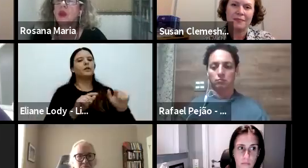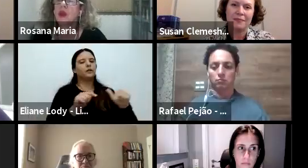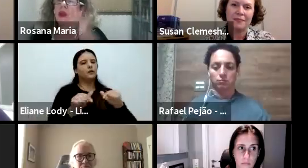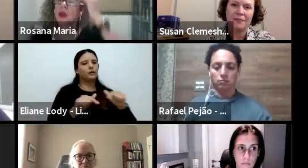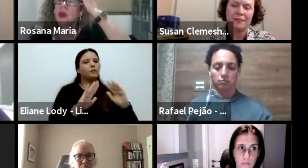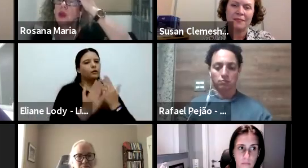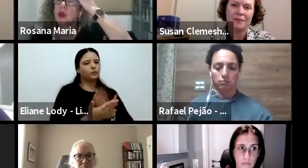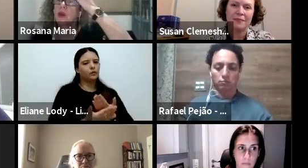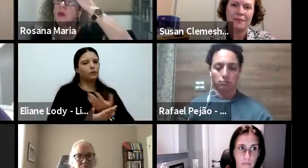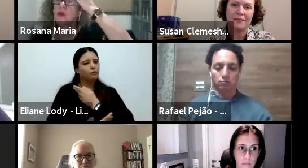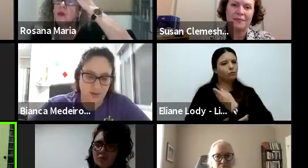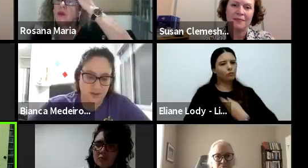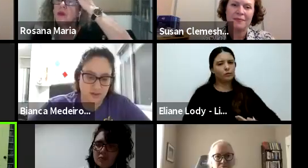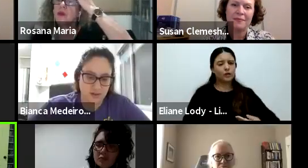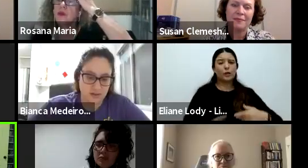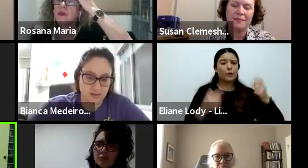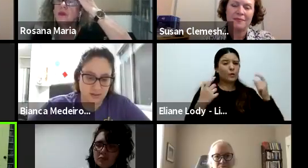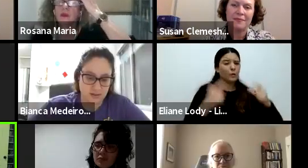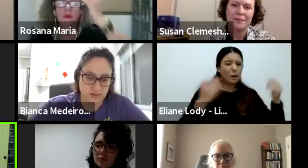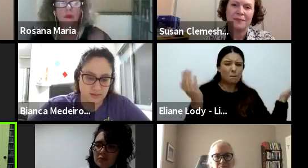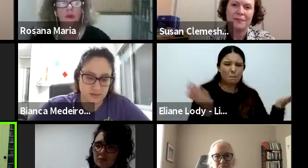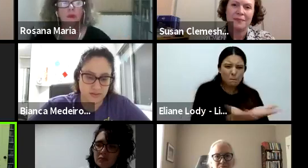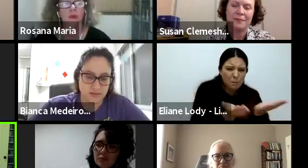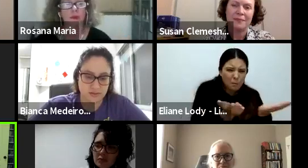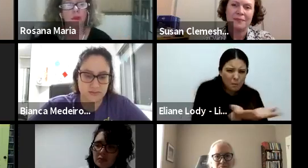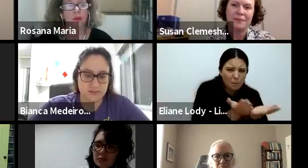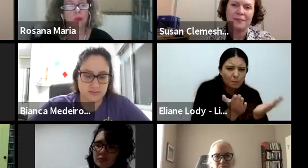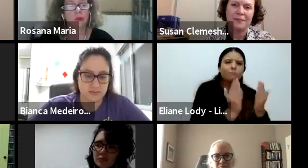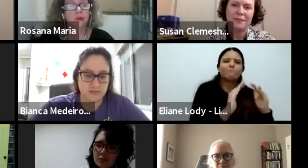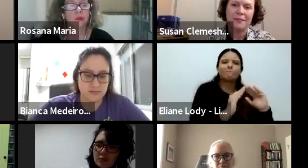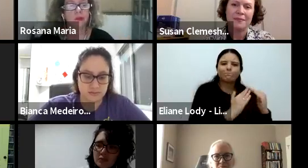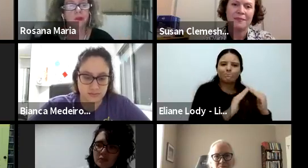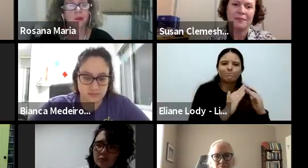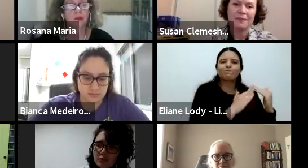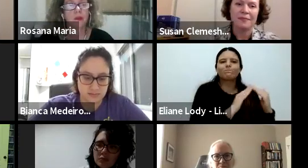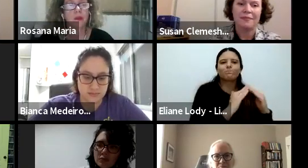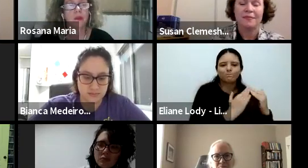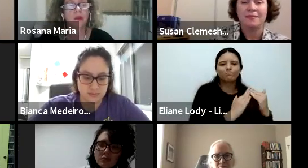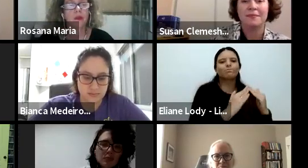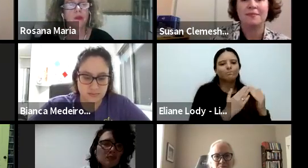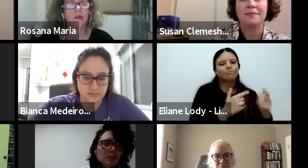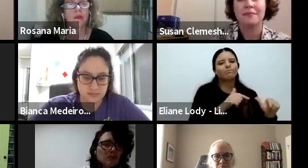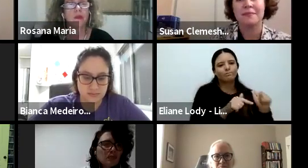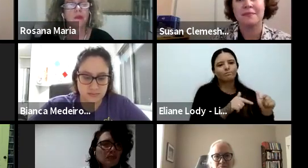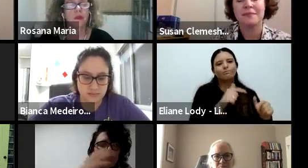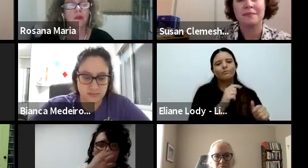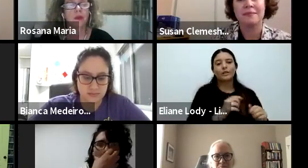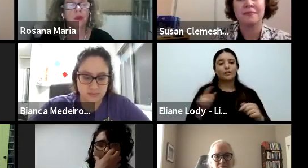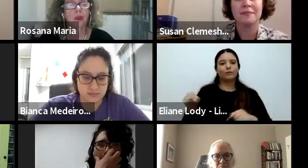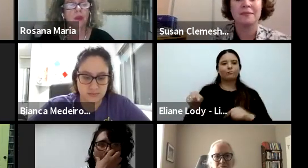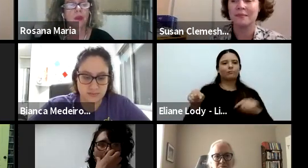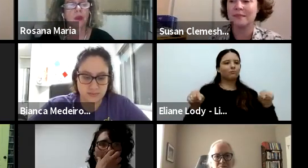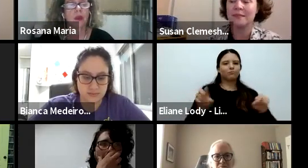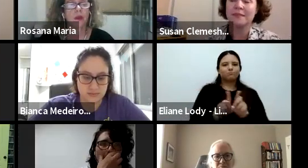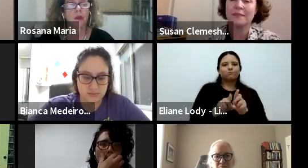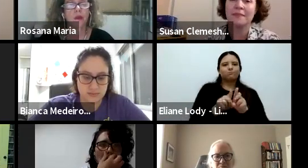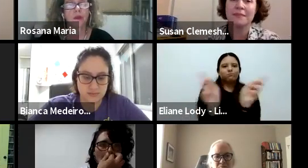y at a public school in a very poor outskirts of poor outskirts of in. n the neighborhood and and the neighborhood and and the at all. true